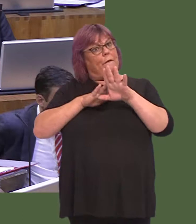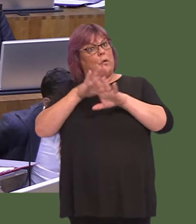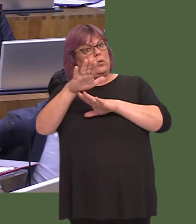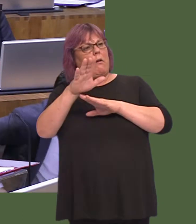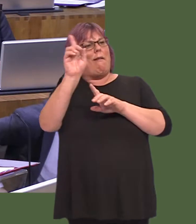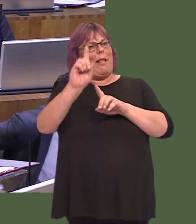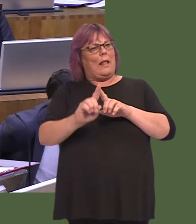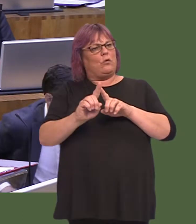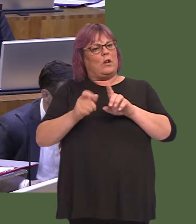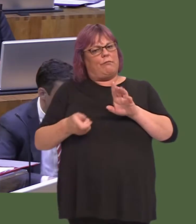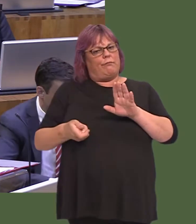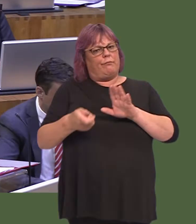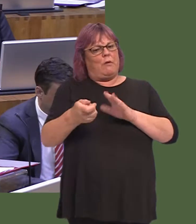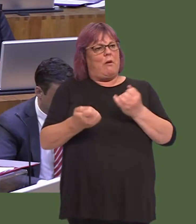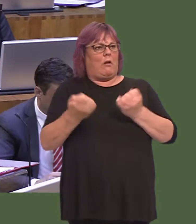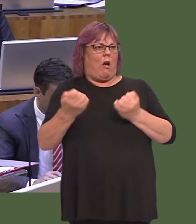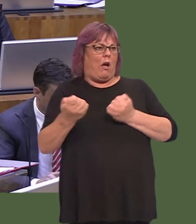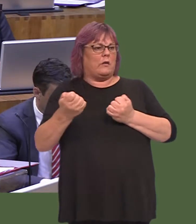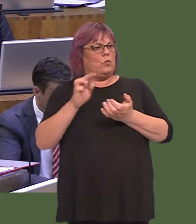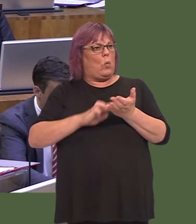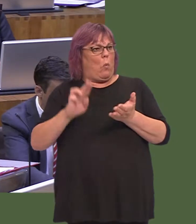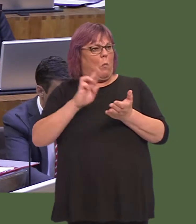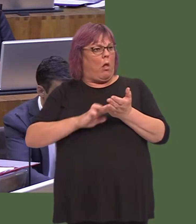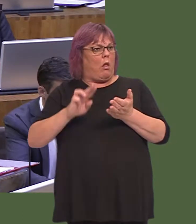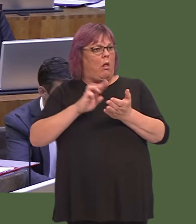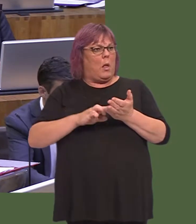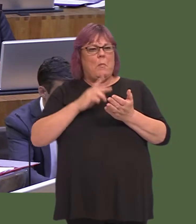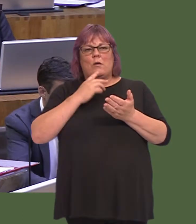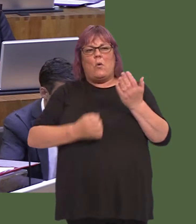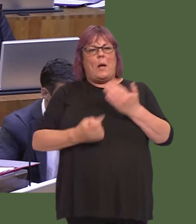I don't think the technology's there now in terms of the range, but I think it will become available very, very quickly.